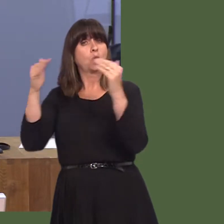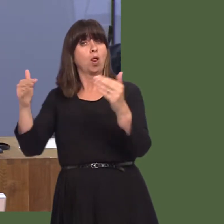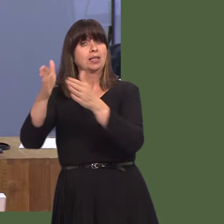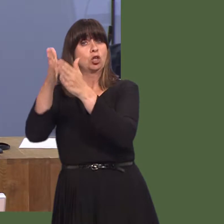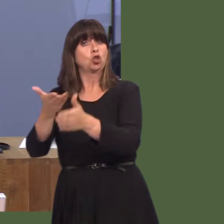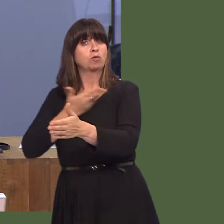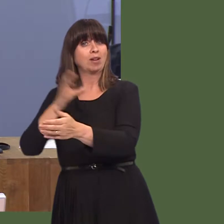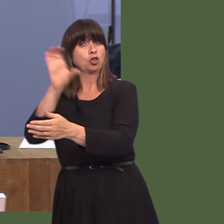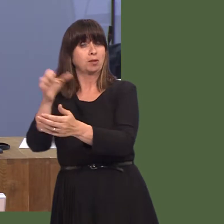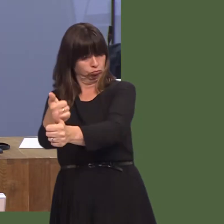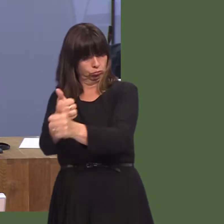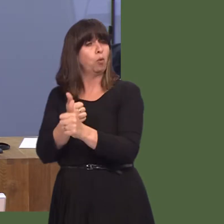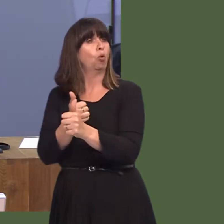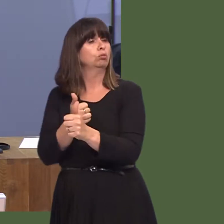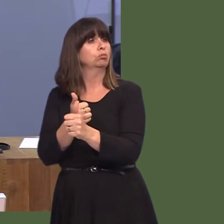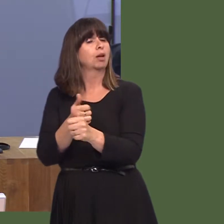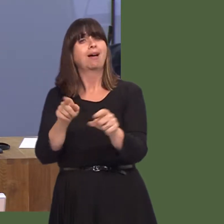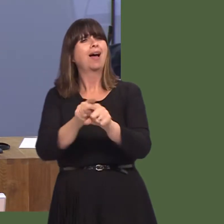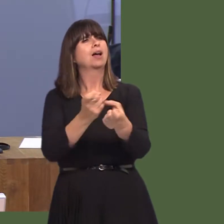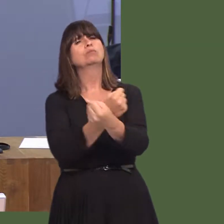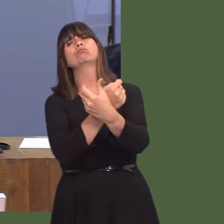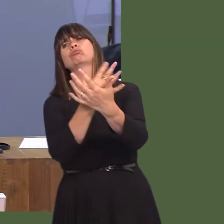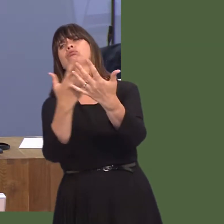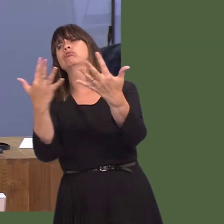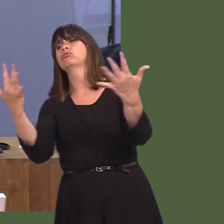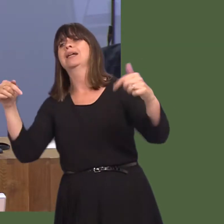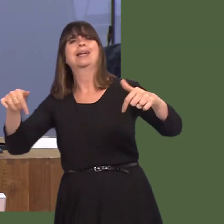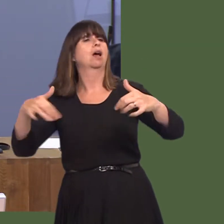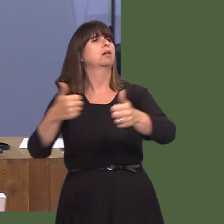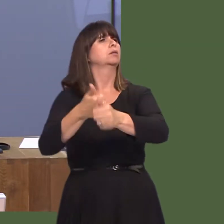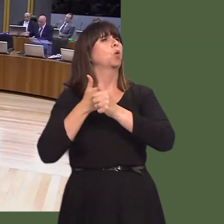Rights Commission and is supported by many in this Chamber.